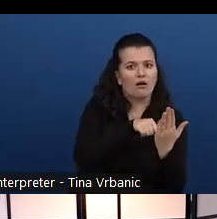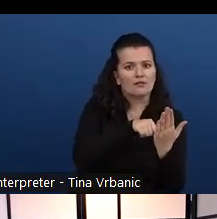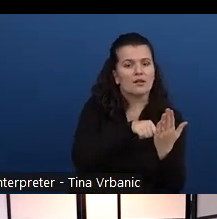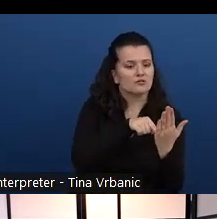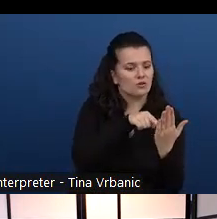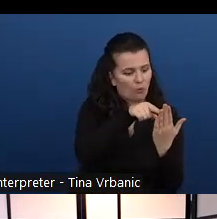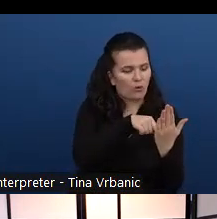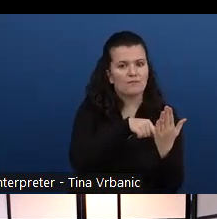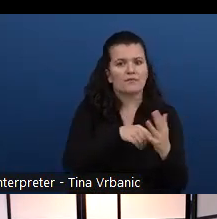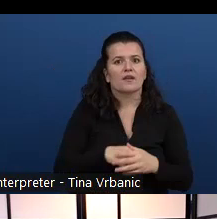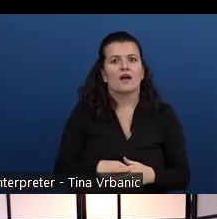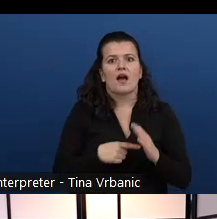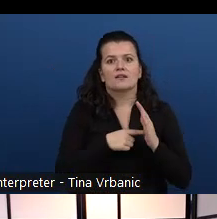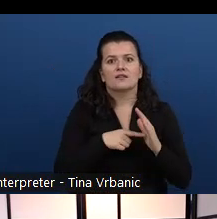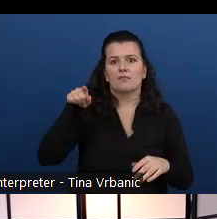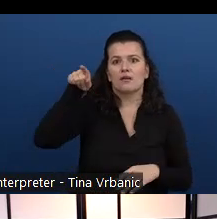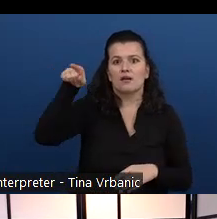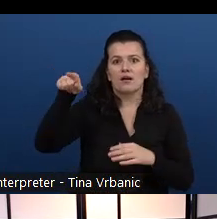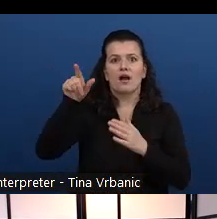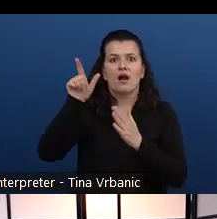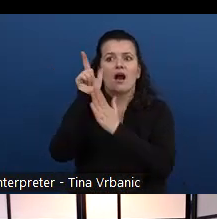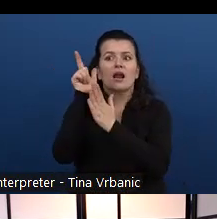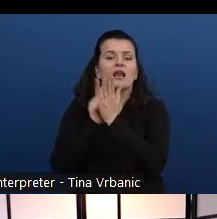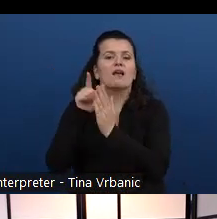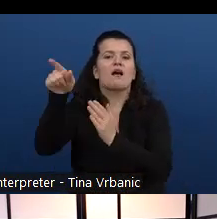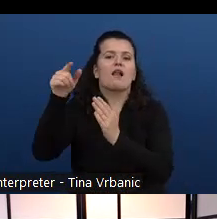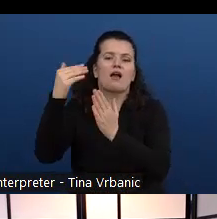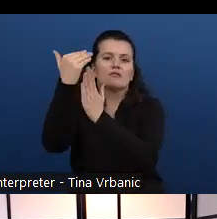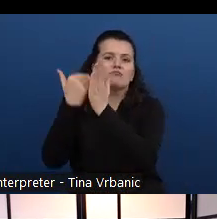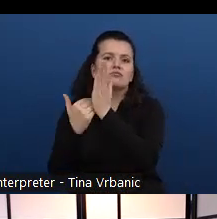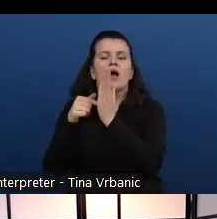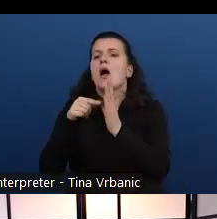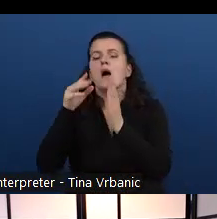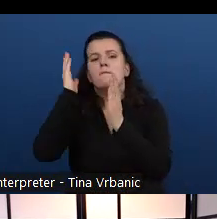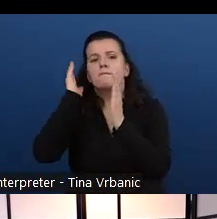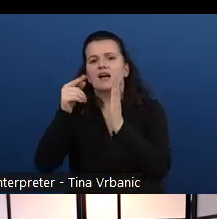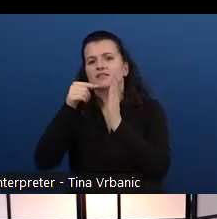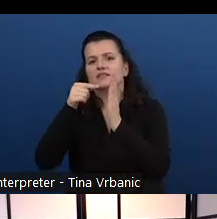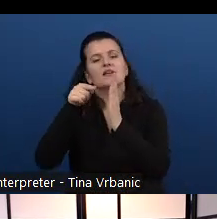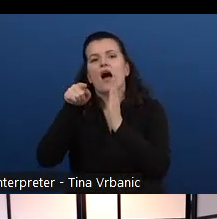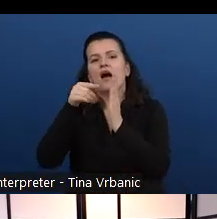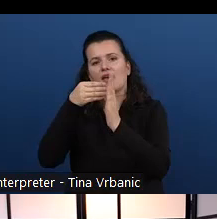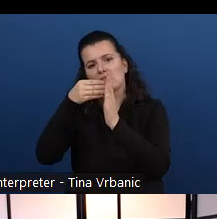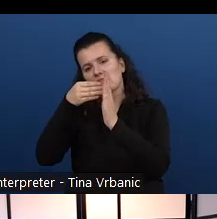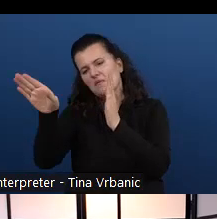that we didn't have before and decreased the obligation for France because we already had